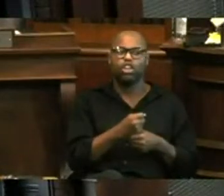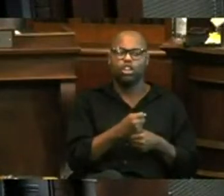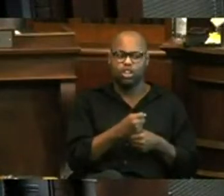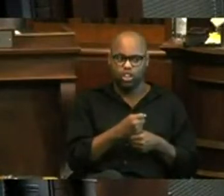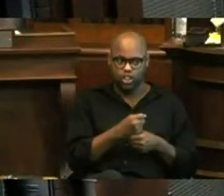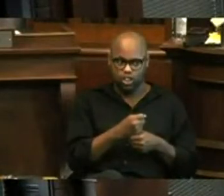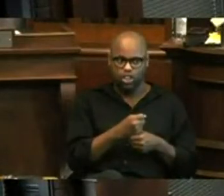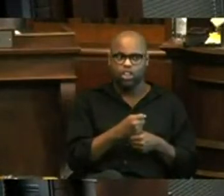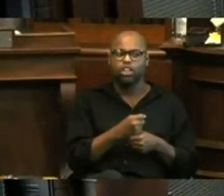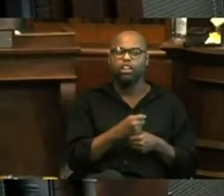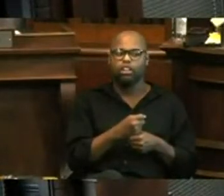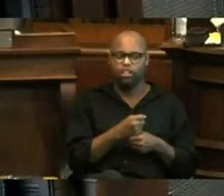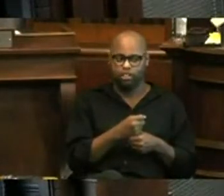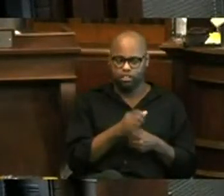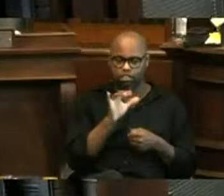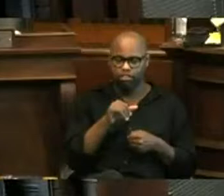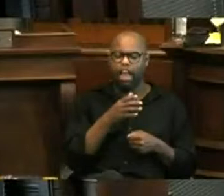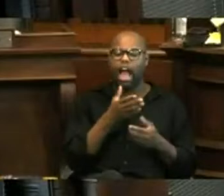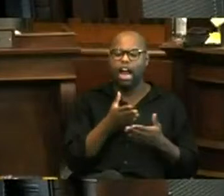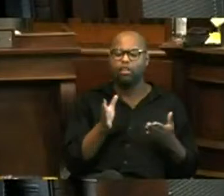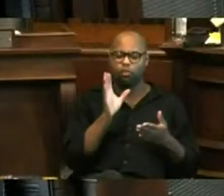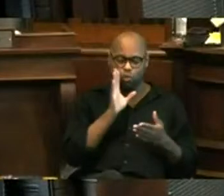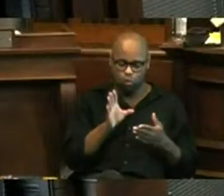amounts for just the portion of